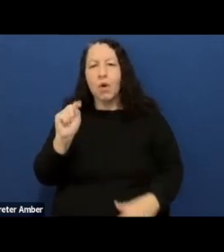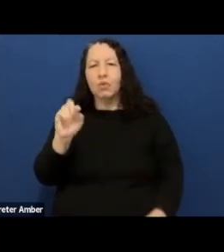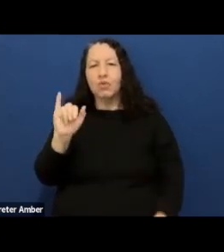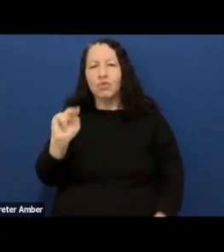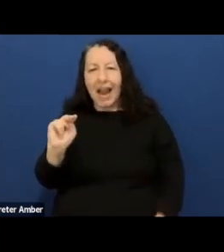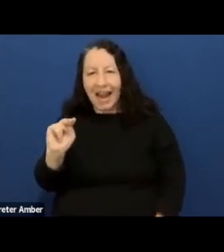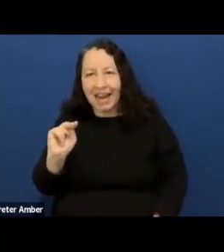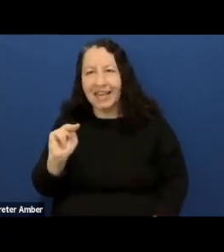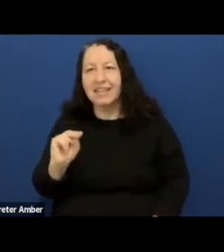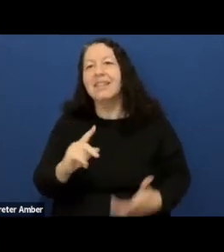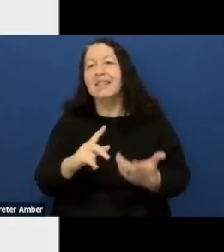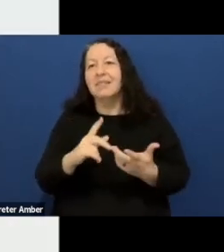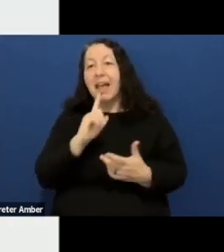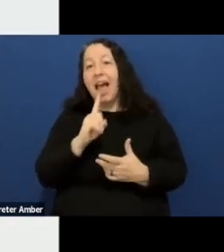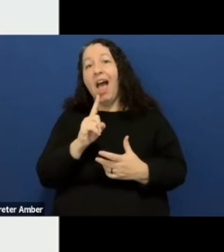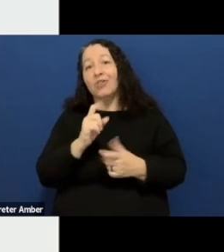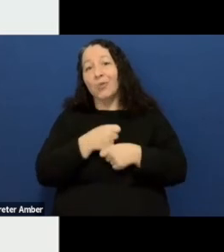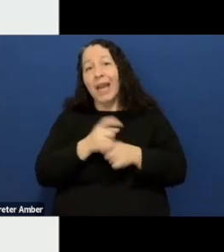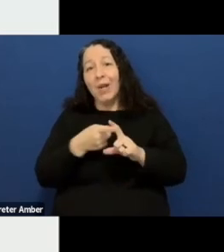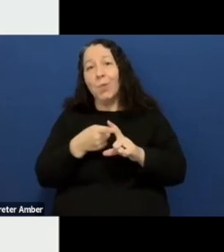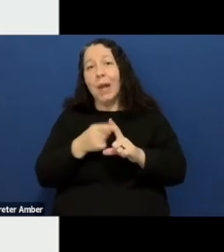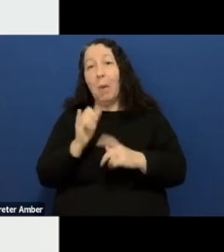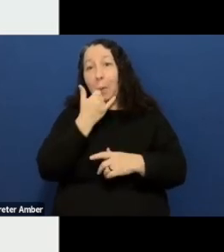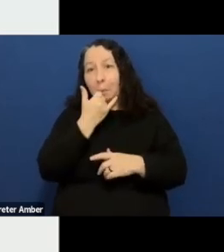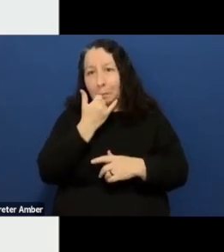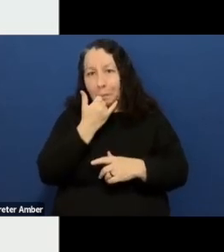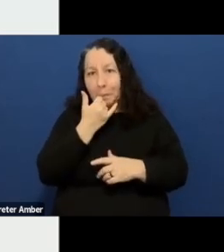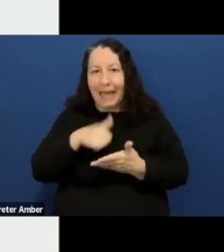Strain, which I damaged while making when I accidently sanded through the